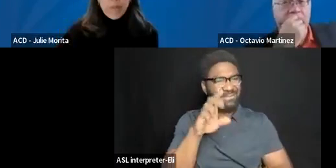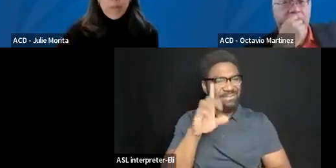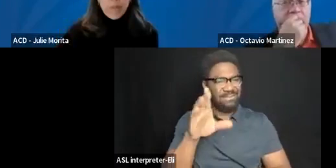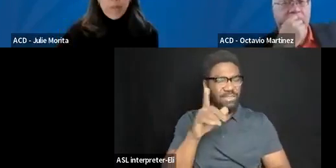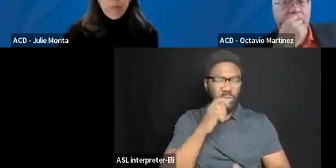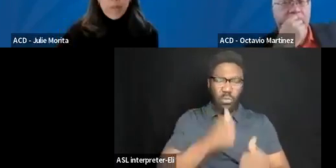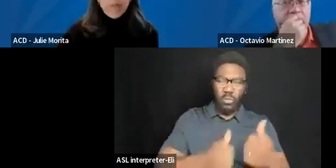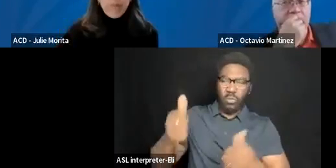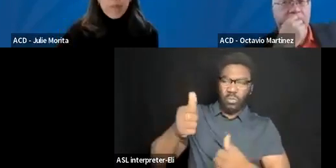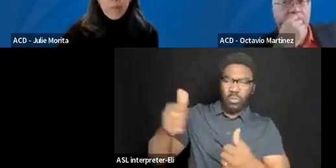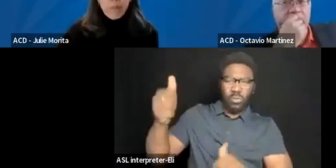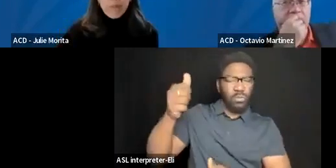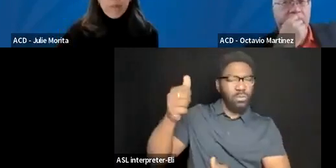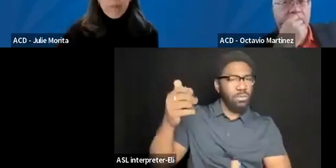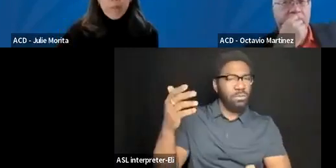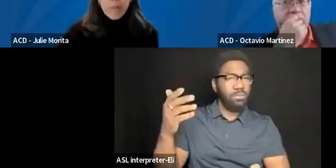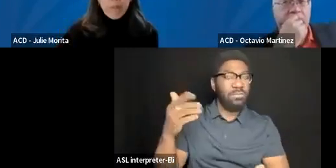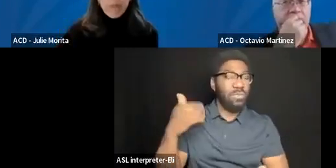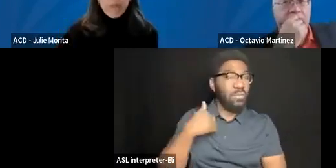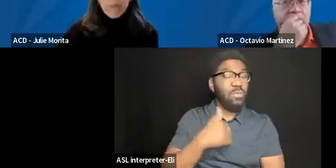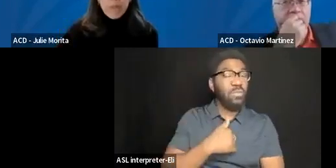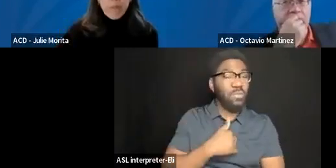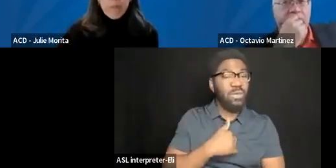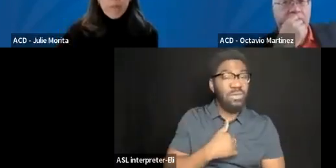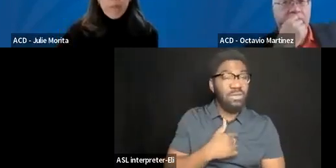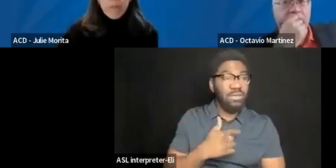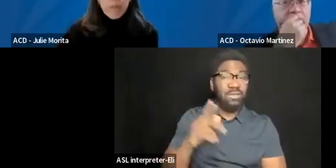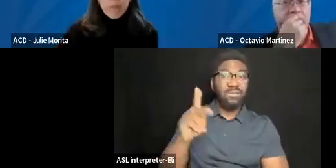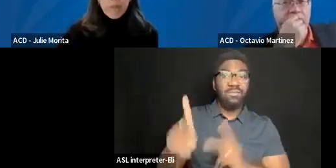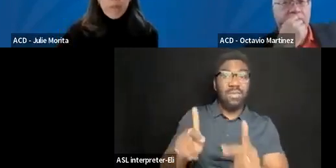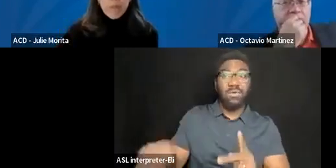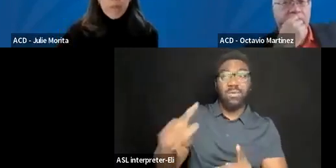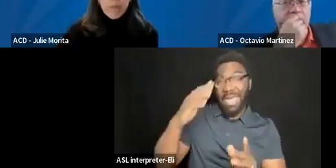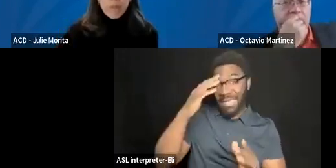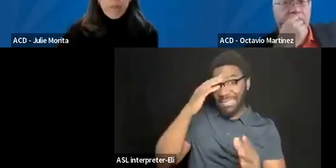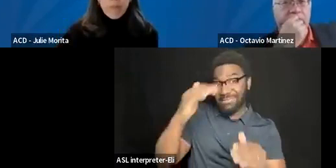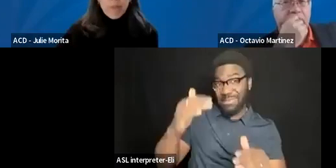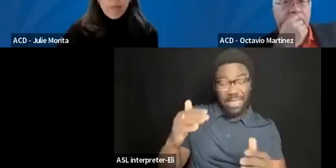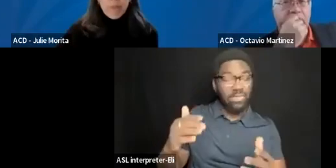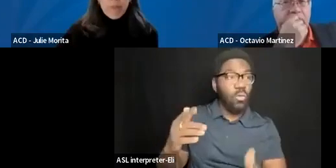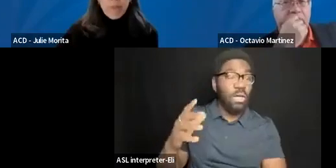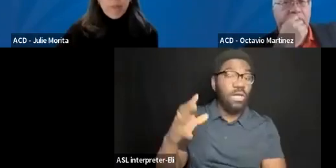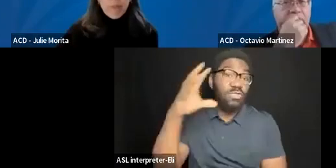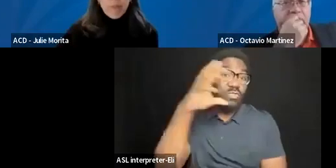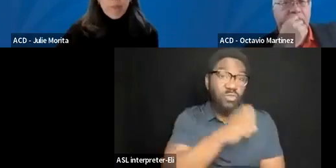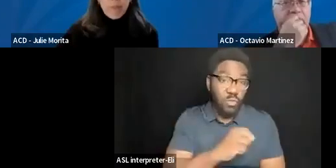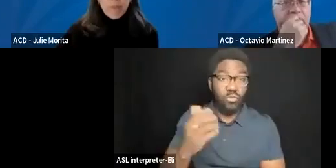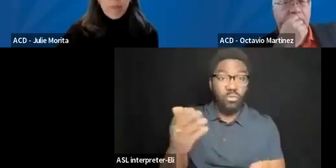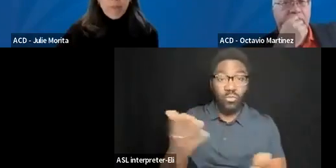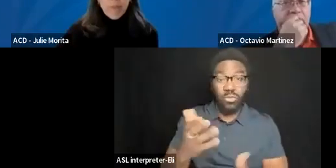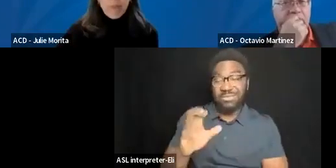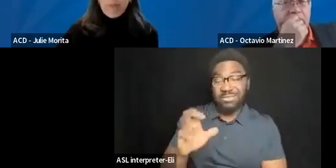So there's, you know, kind of an expectation of what CDC does or what people think CDC should do. And then there's, you know, the lack of authority